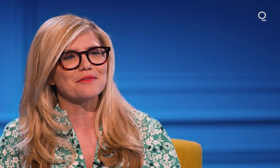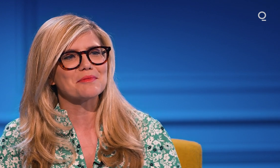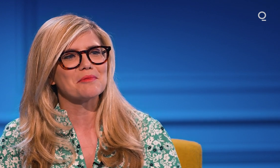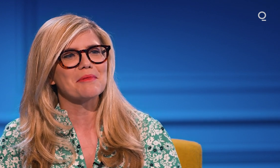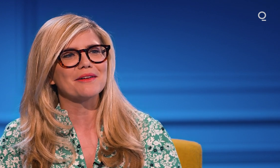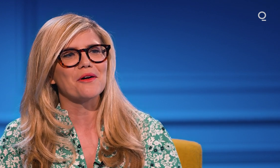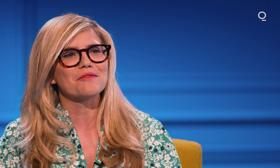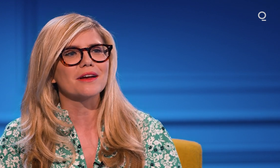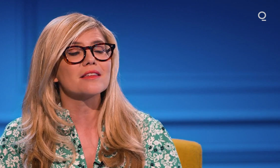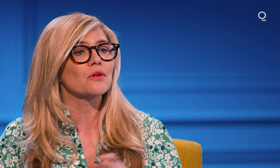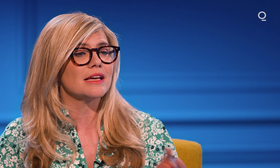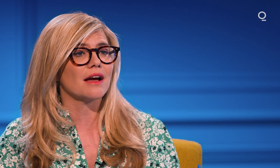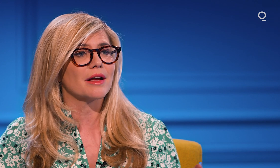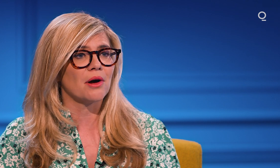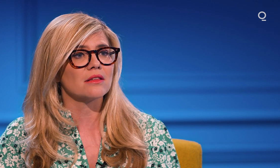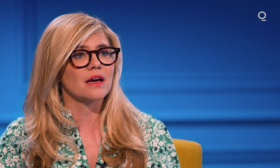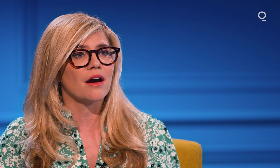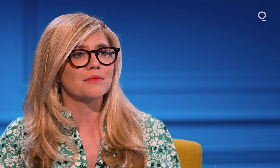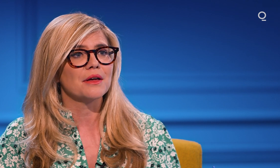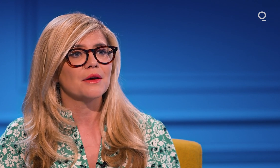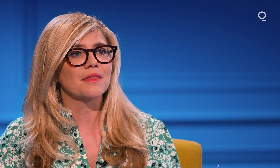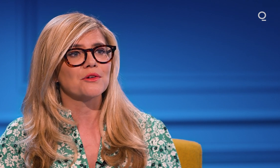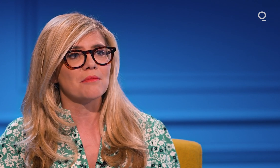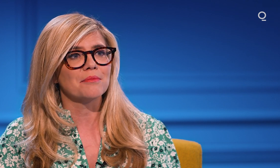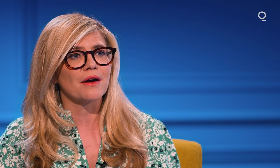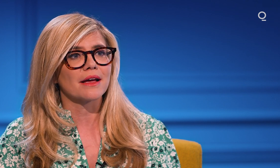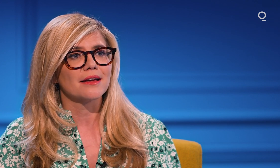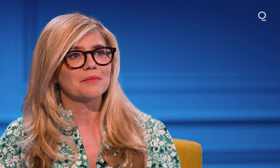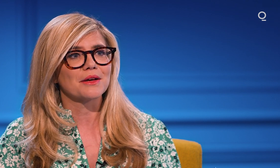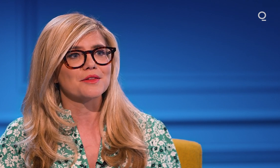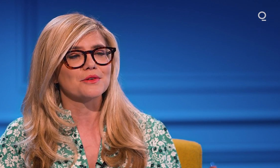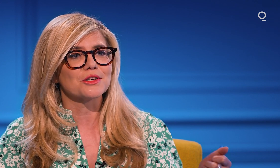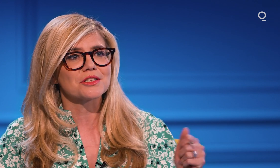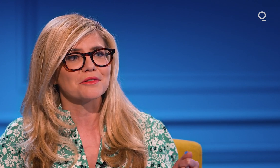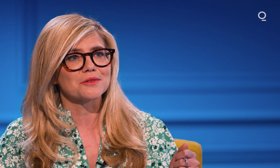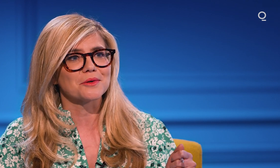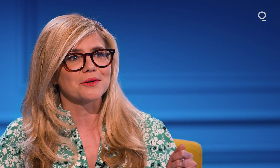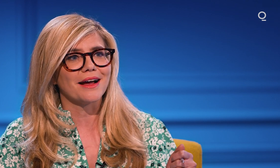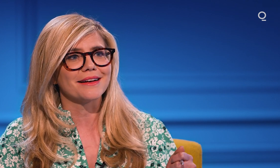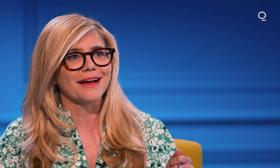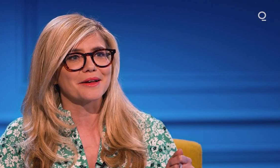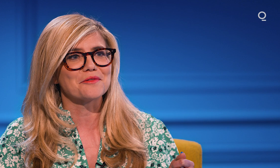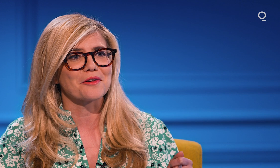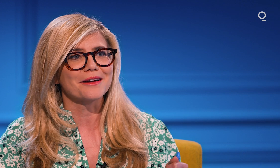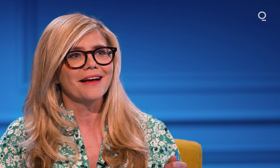the benefits people may not have realized, not least having a party at home without your mom knowing because you could just shut the door and go for it.